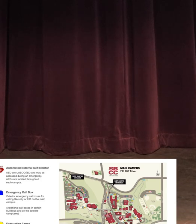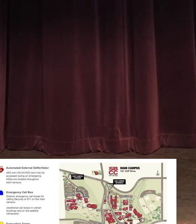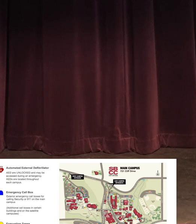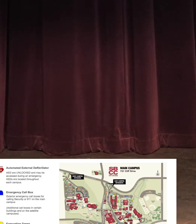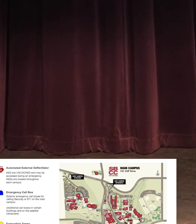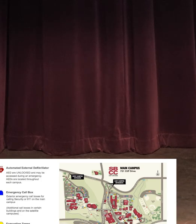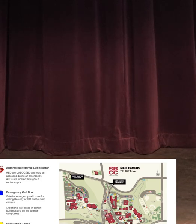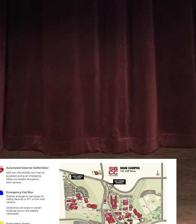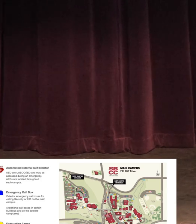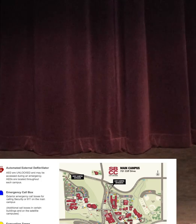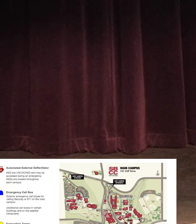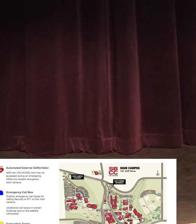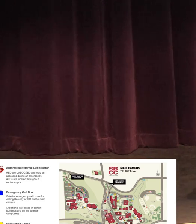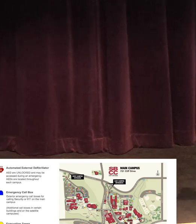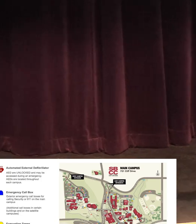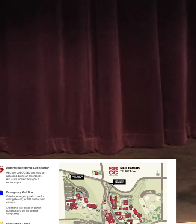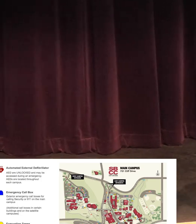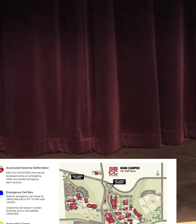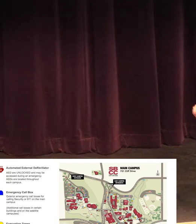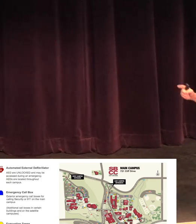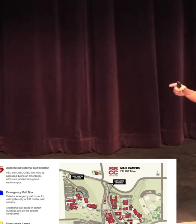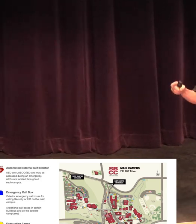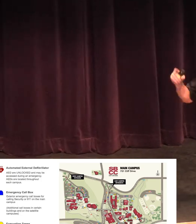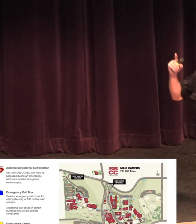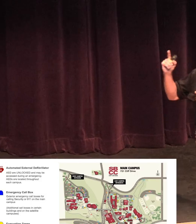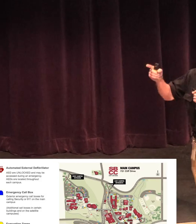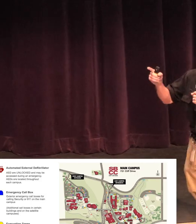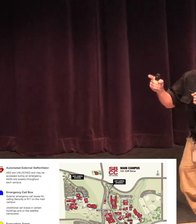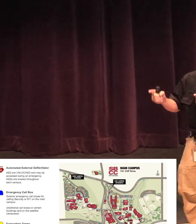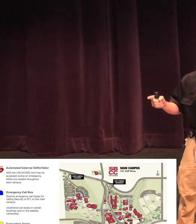haven't received a training on an AED. Yank that box open and